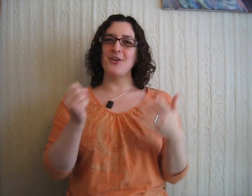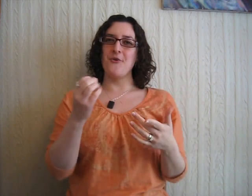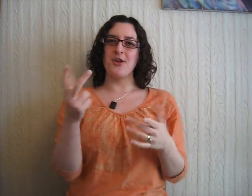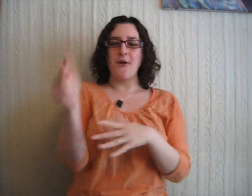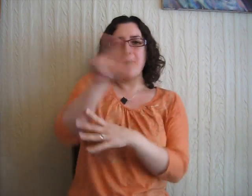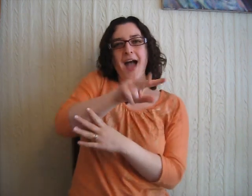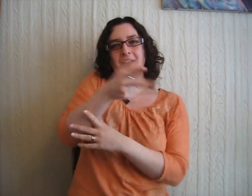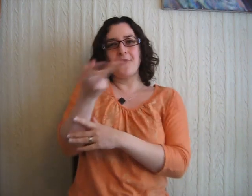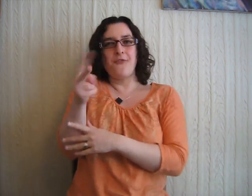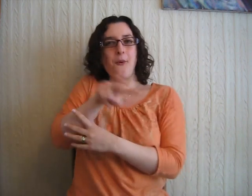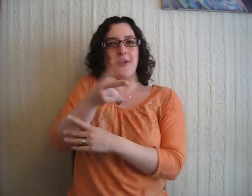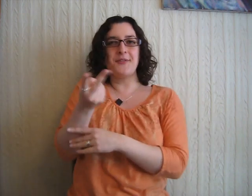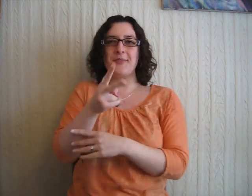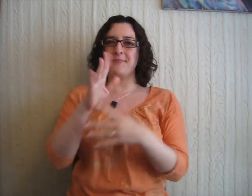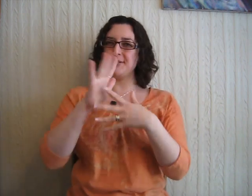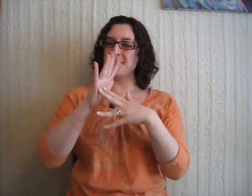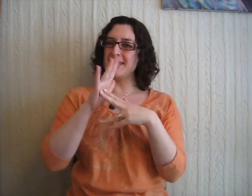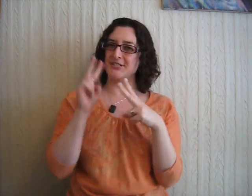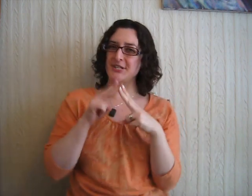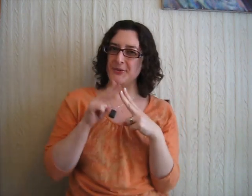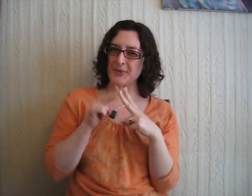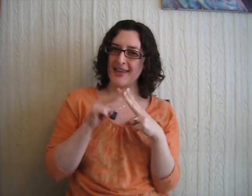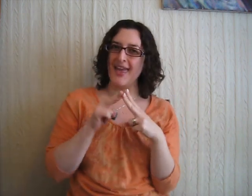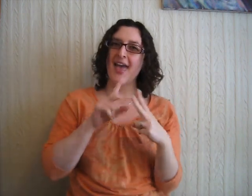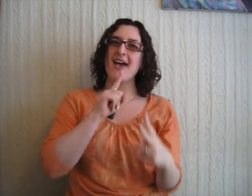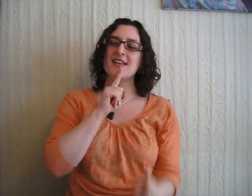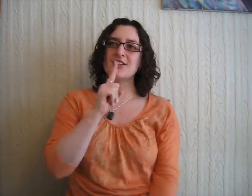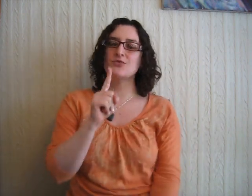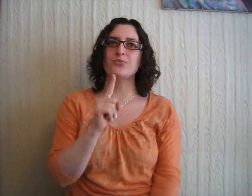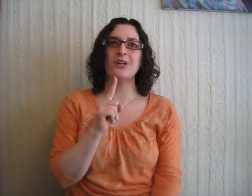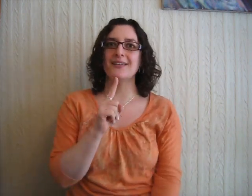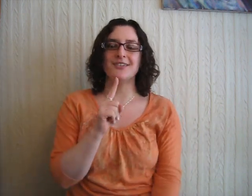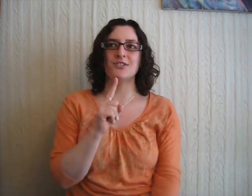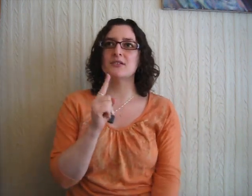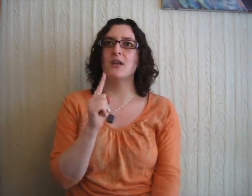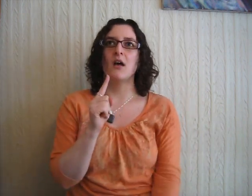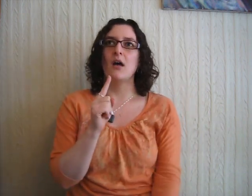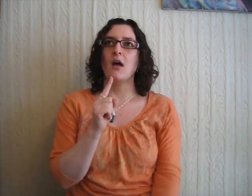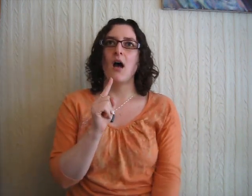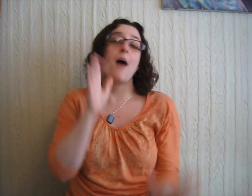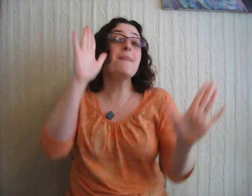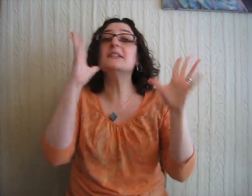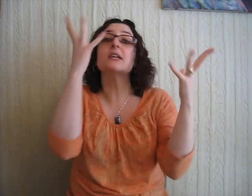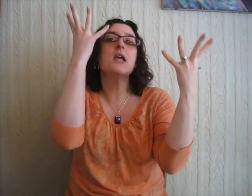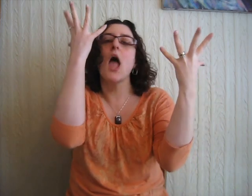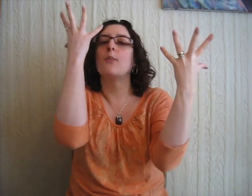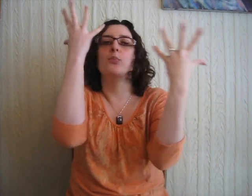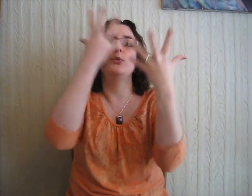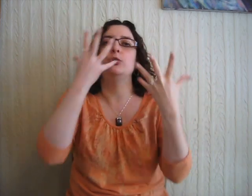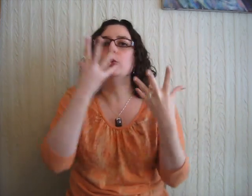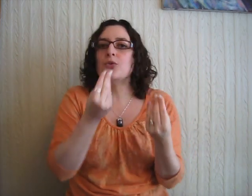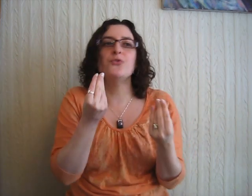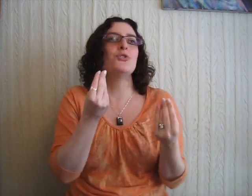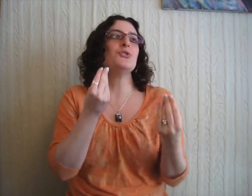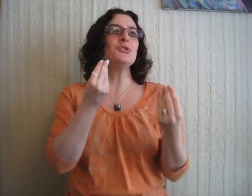So you can go back and forth between the two And it's really just amazing and beautiful